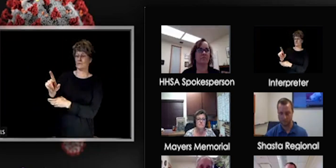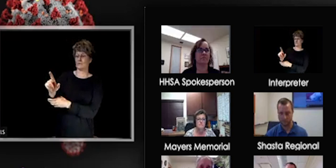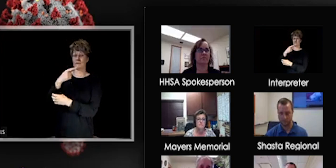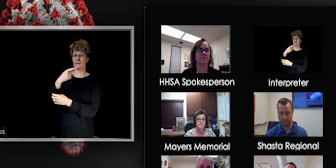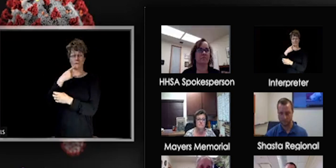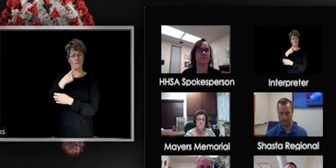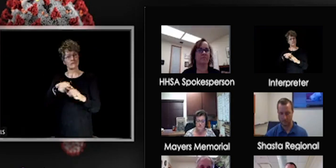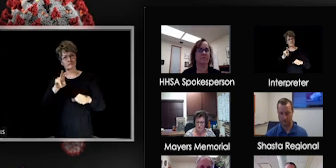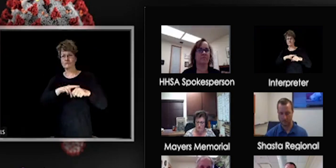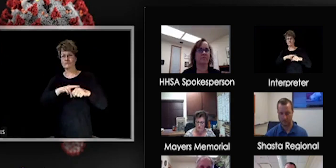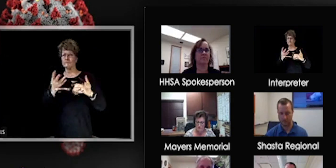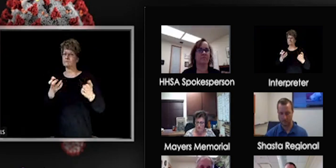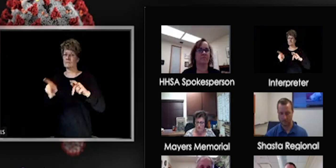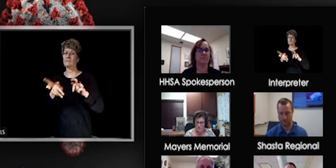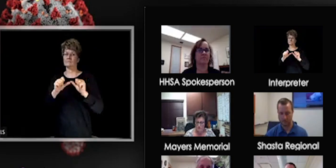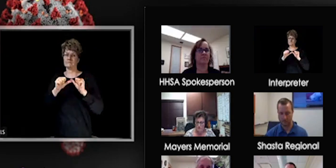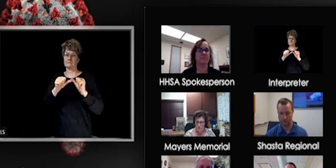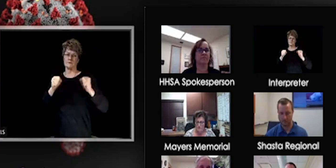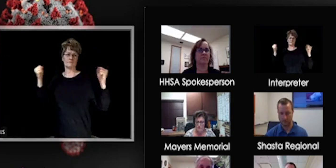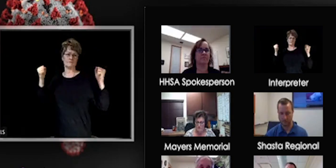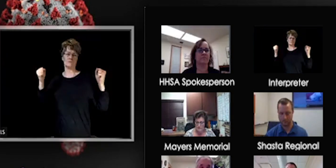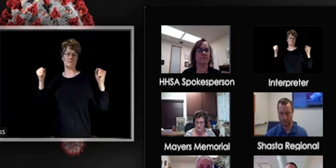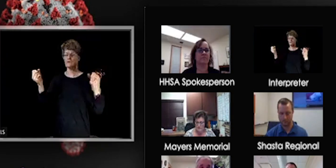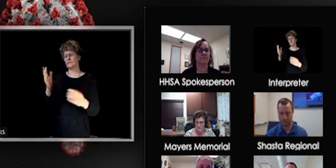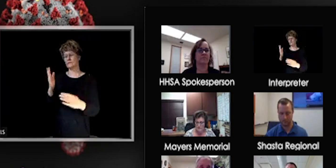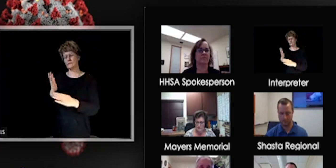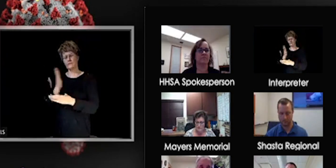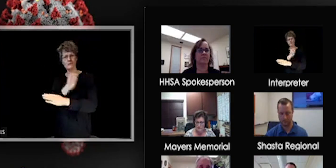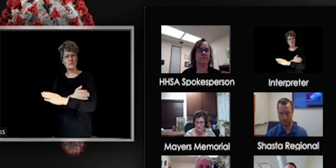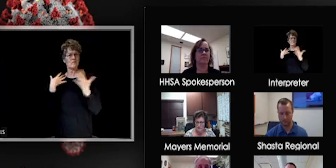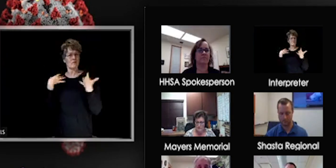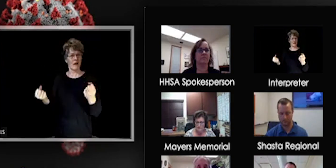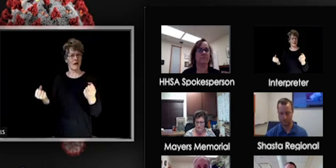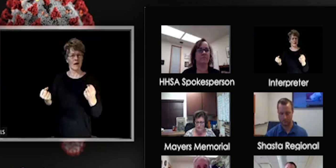exercise is outstanding for health. It’s very good for mental health and we all need